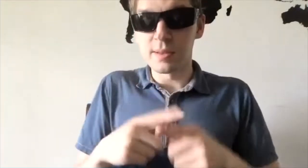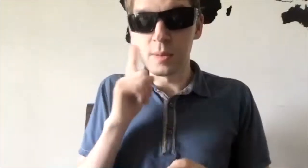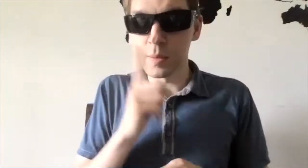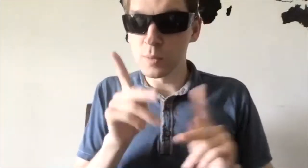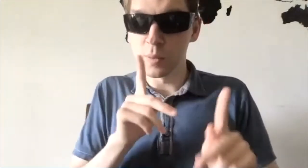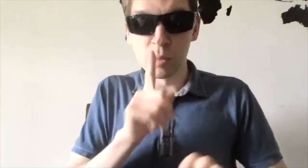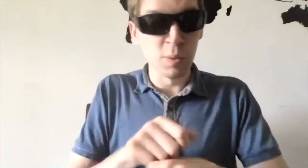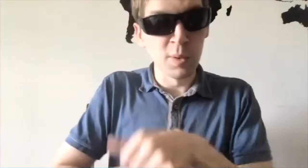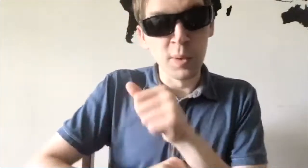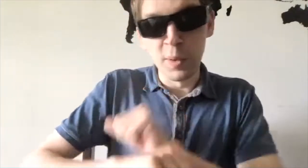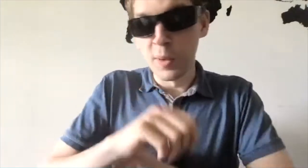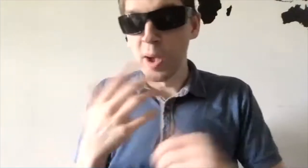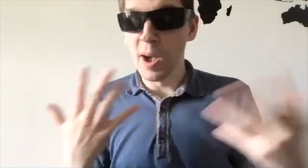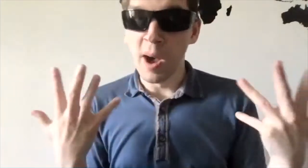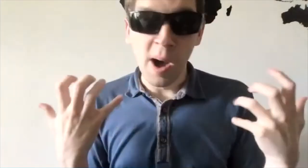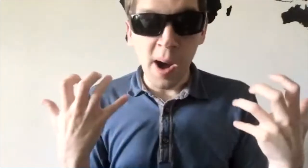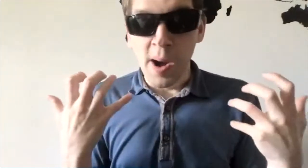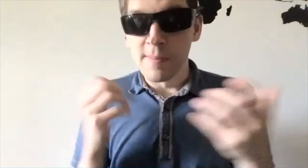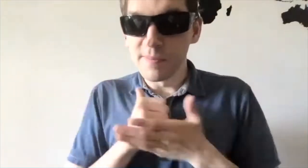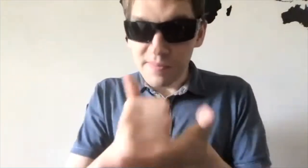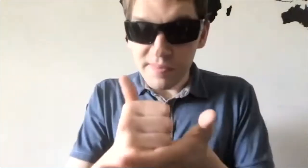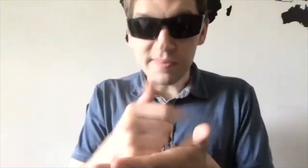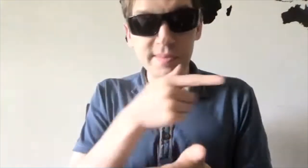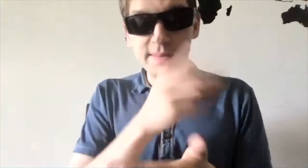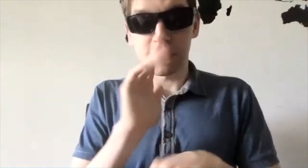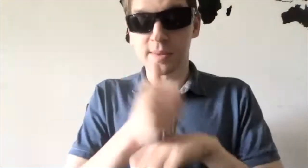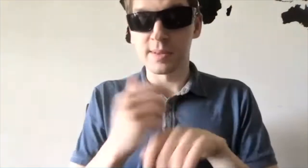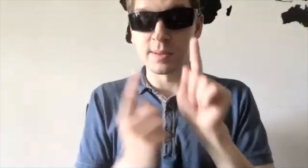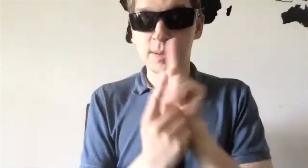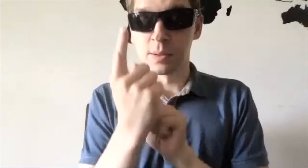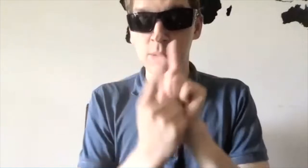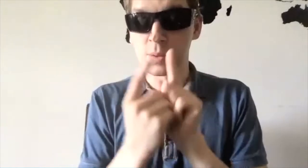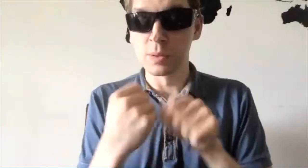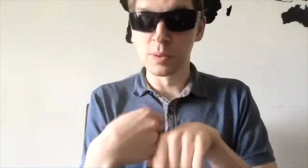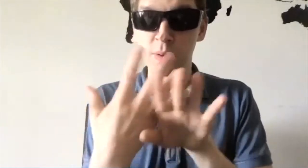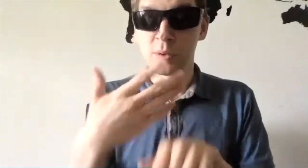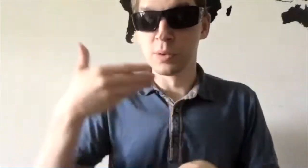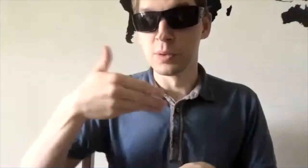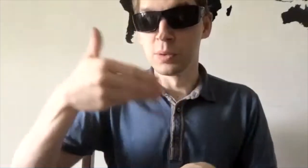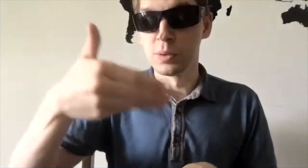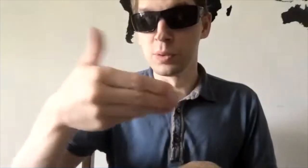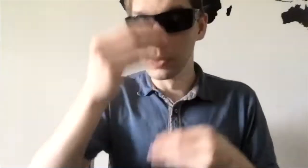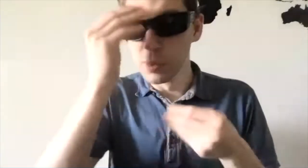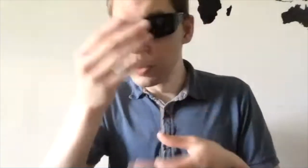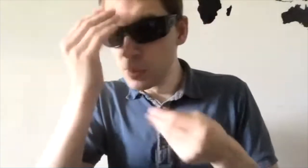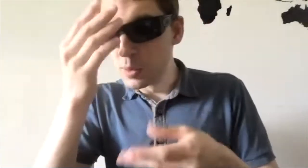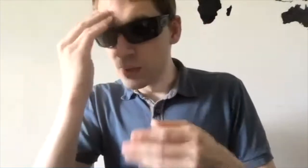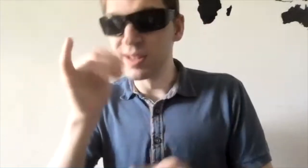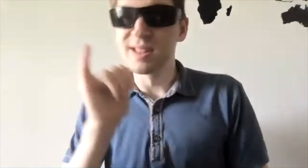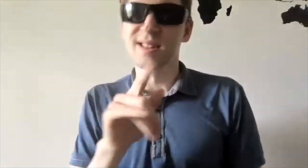One thing that I have noticed is really you got to be: roll up your sleeves and just